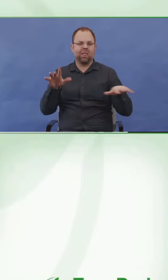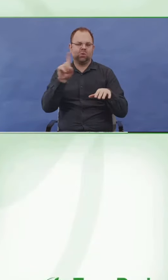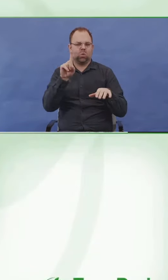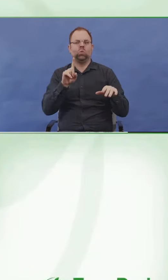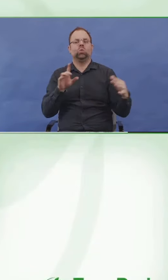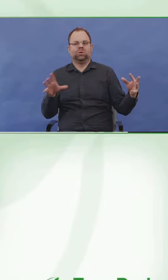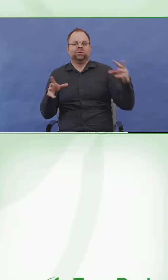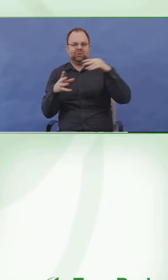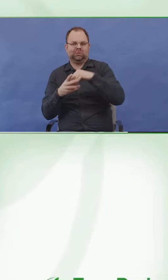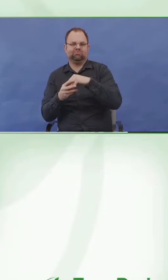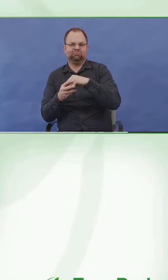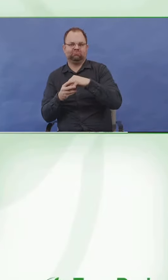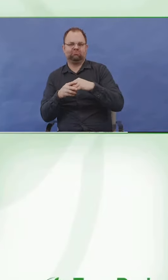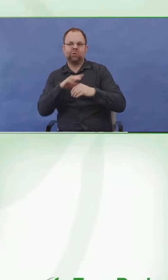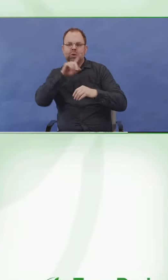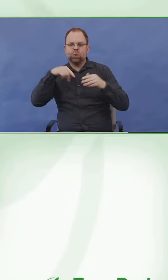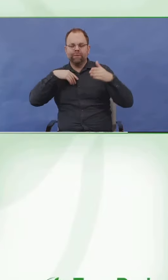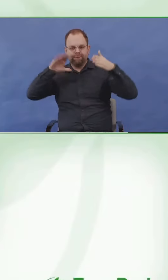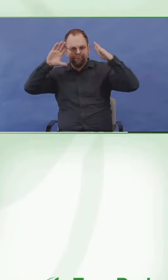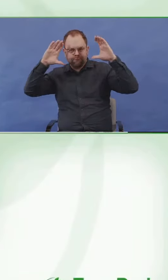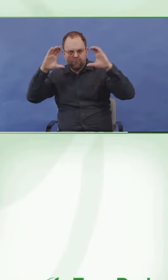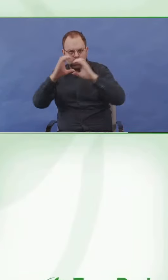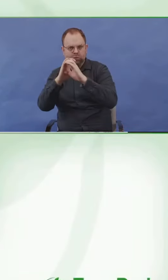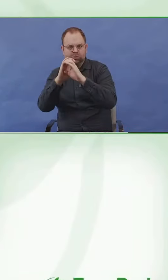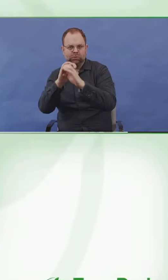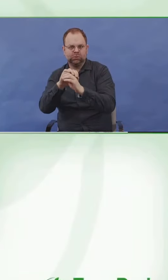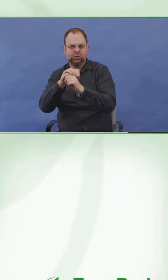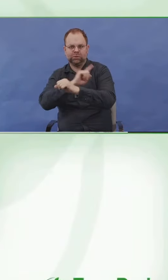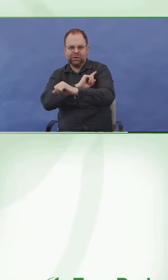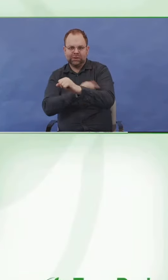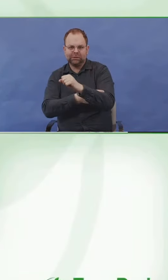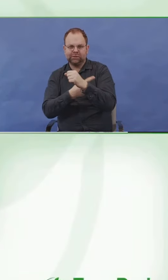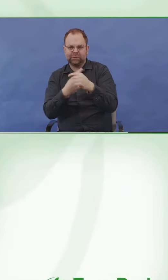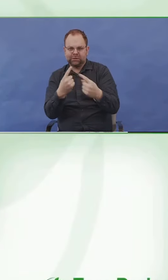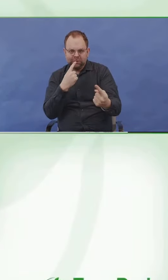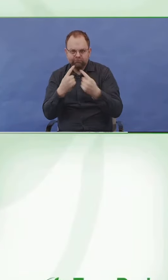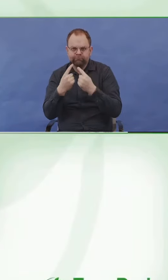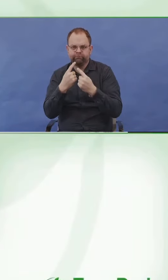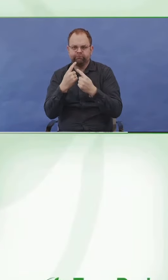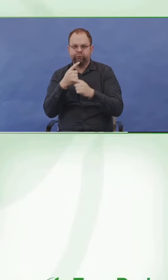But I wanted to give everybody, each of our panellists another opportunity to give a closing piece.